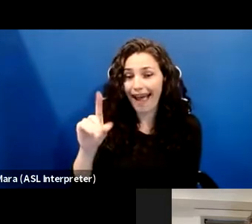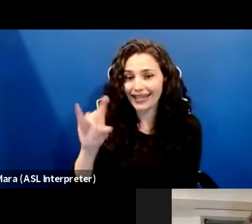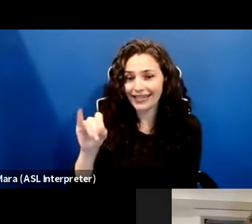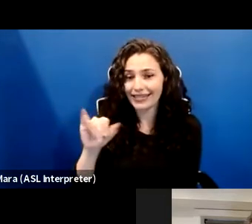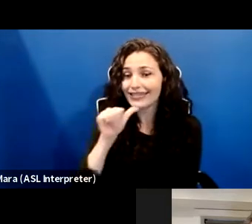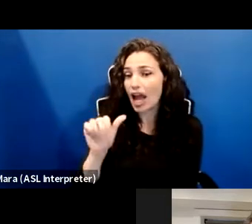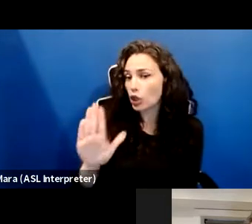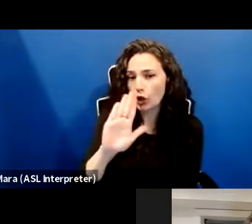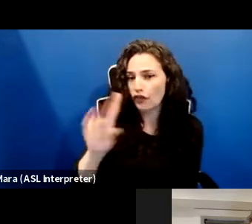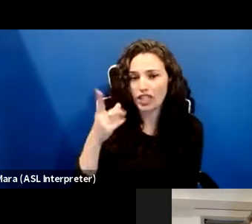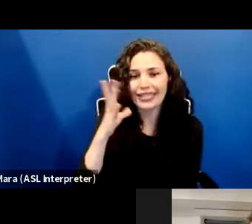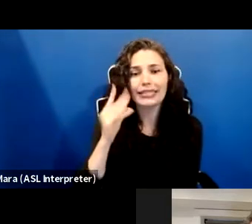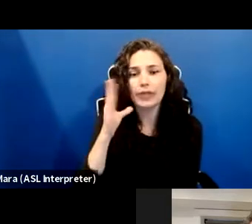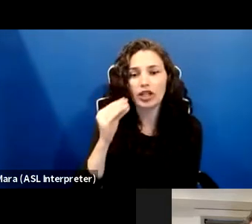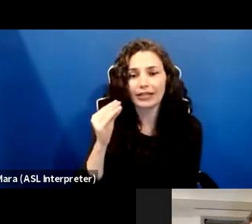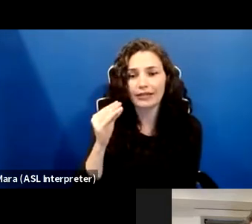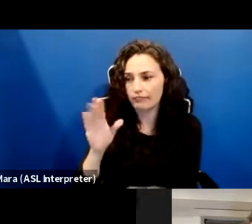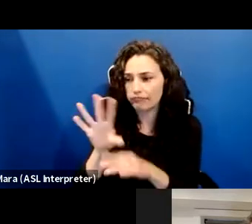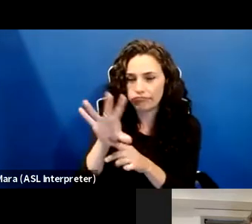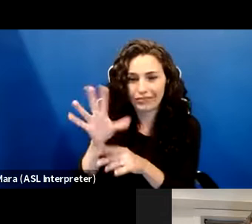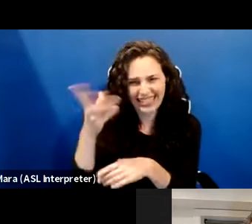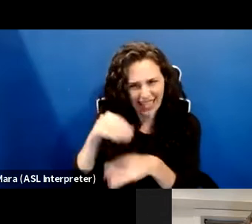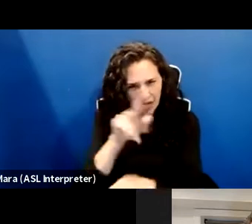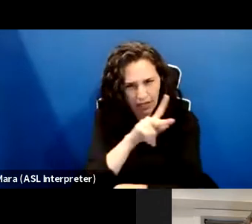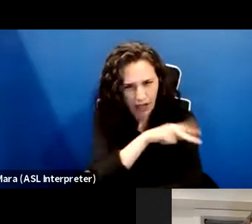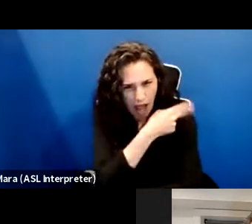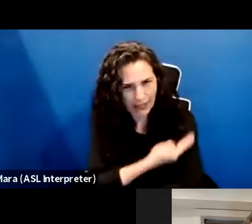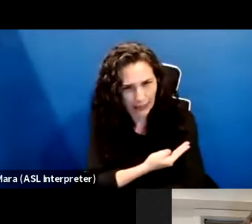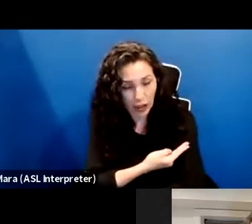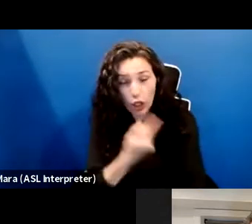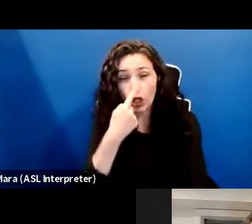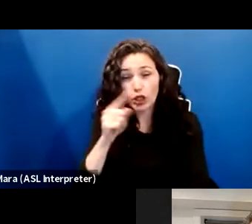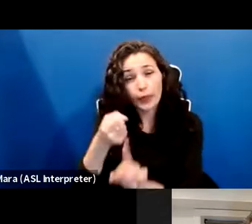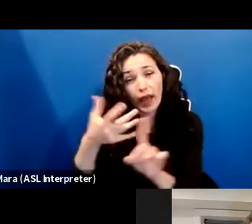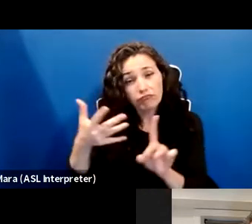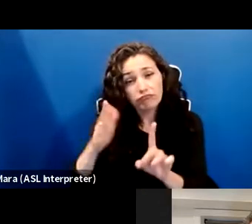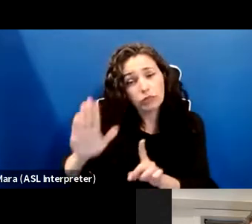making a project like this inside a hospital. I'm wondering if the two of you could talk a little bit about your experience and that before,